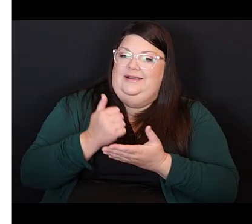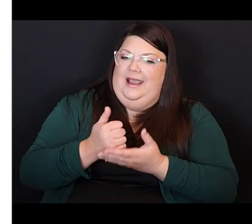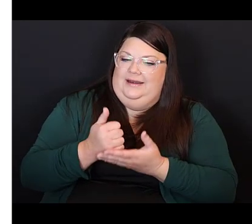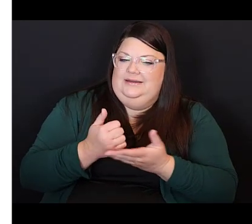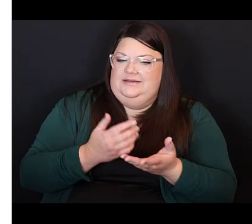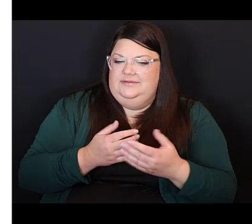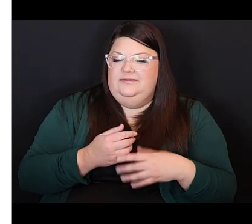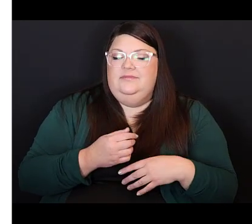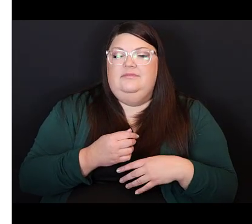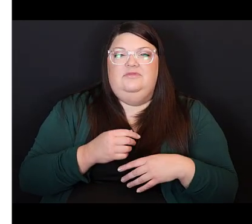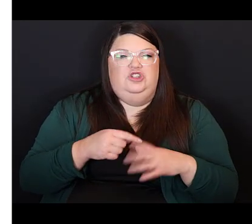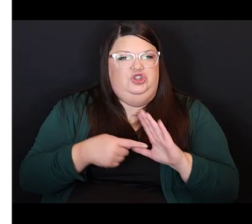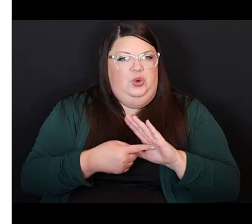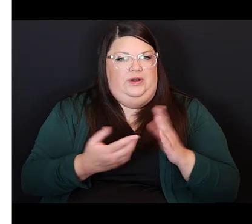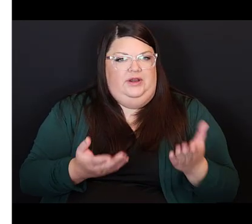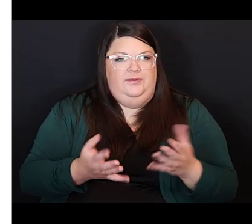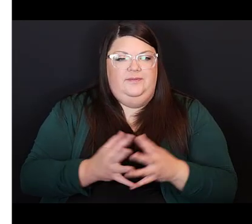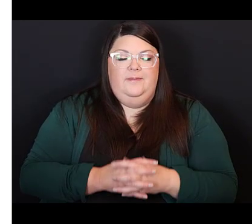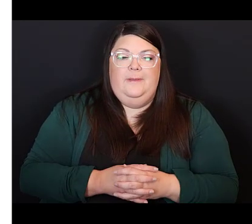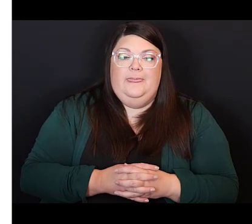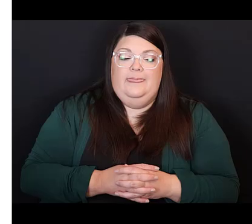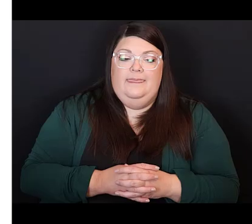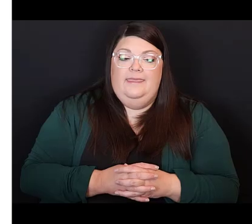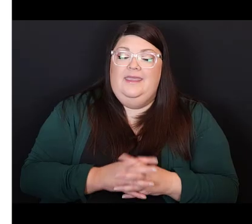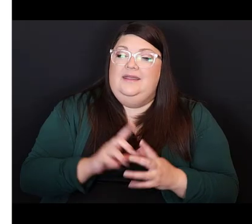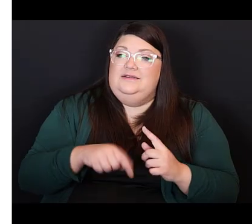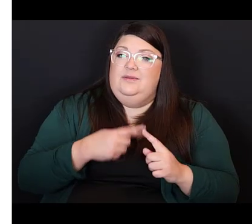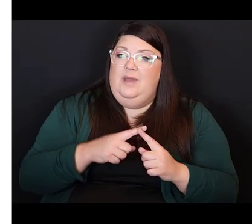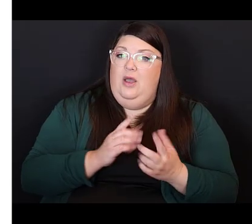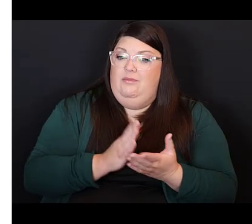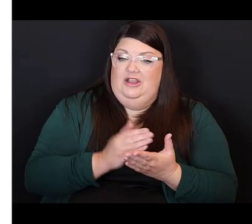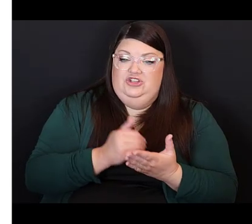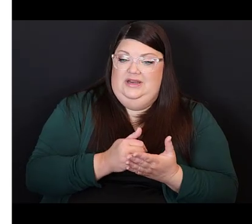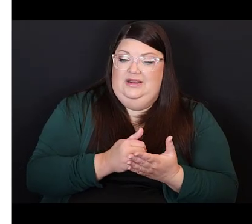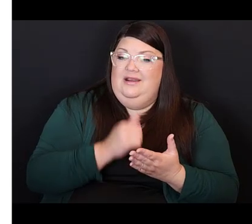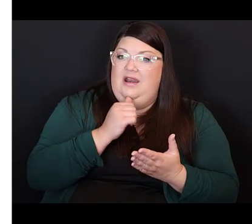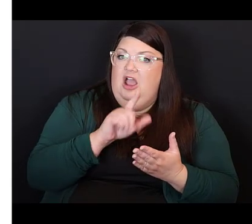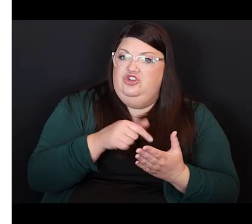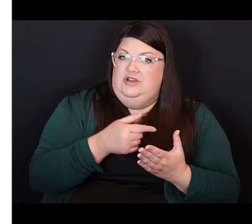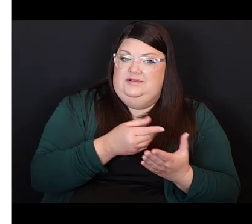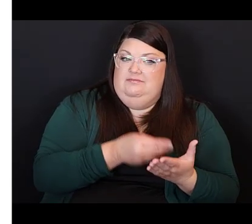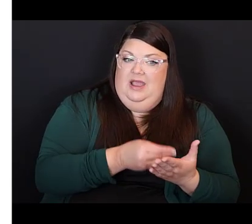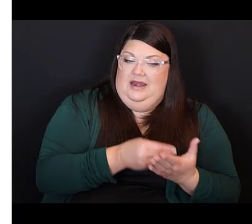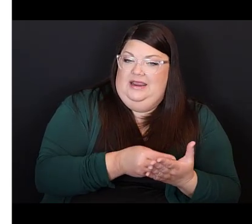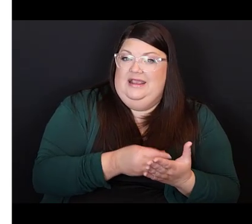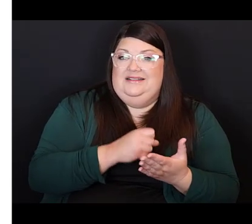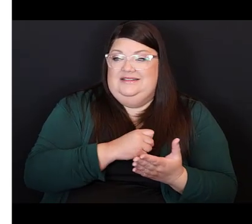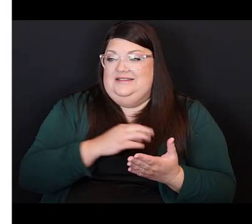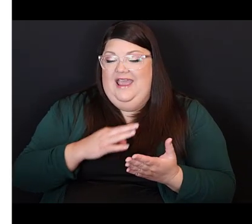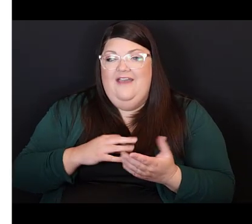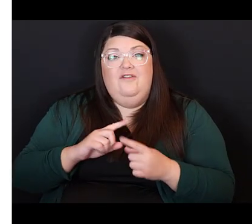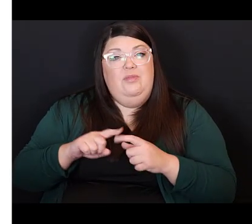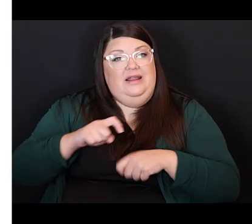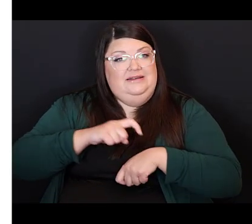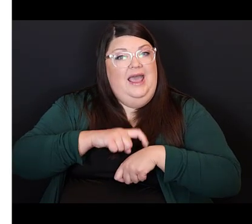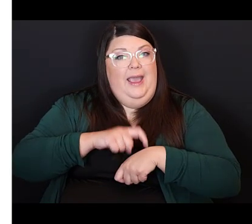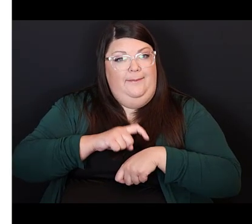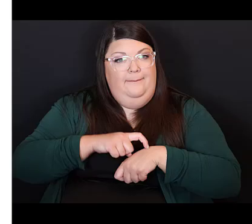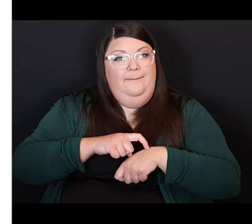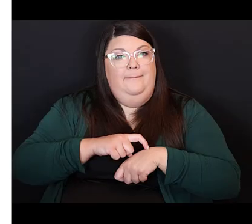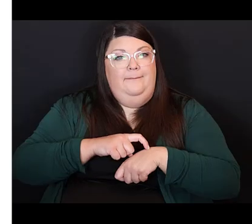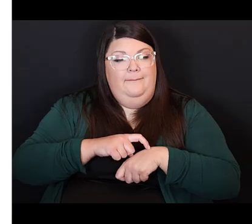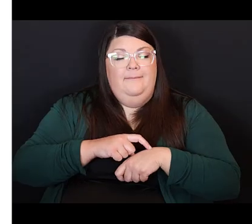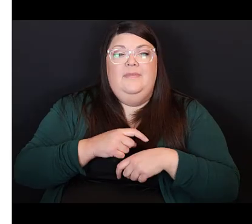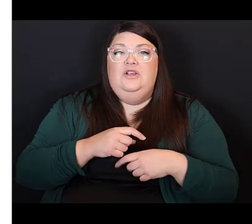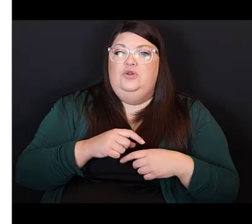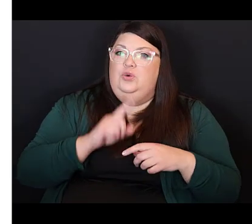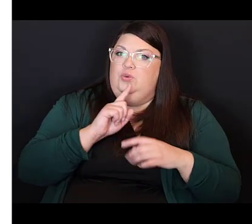Guidance displayed on this slide. It’s about budgeting not just money and staff but also time,